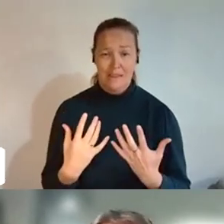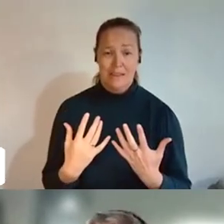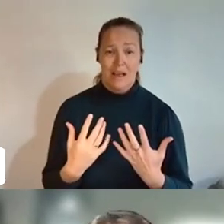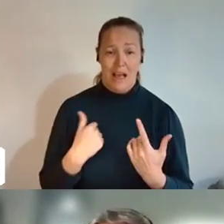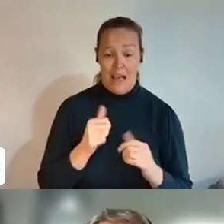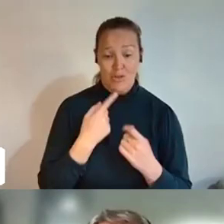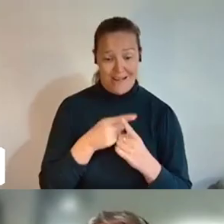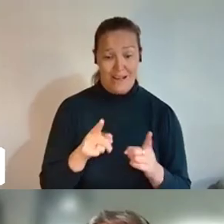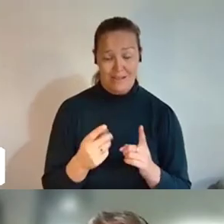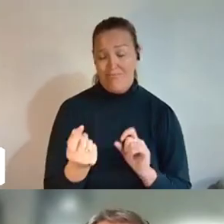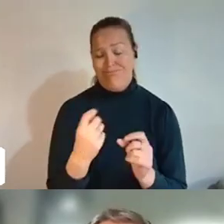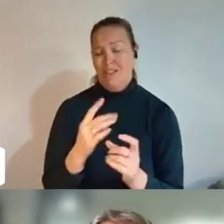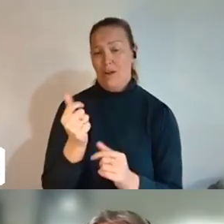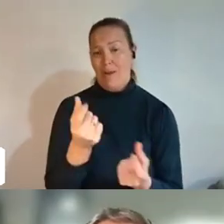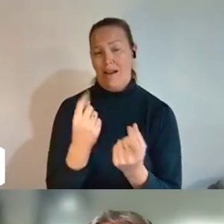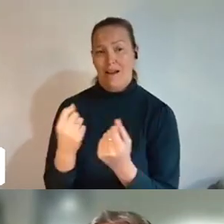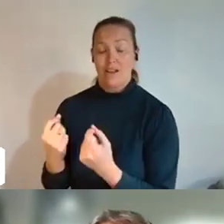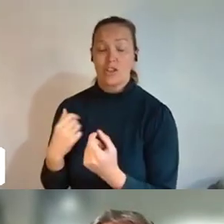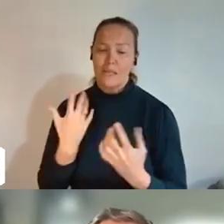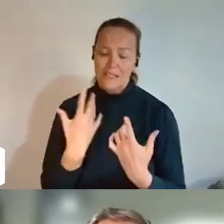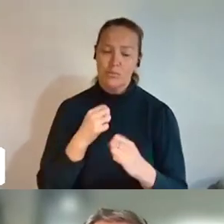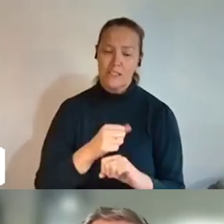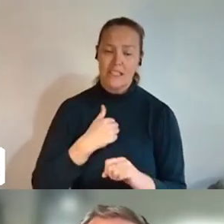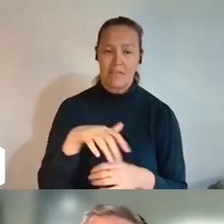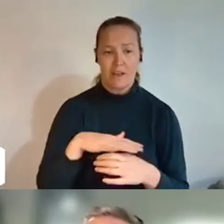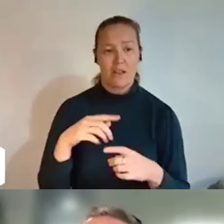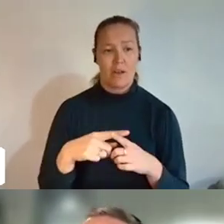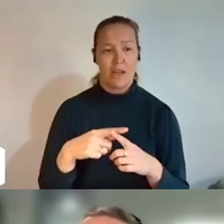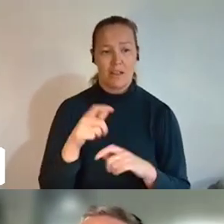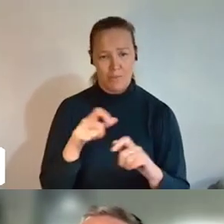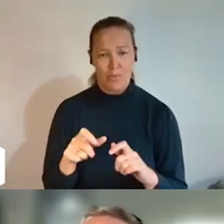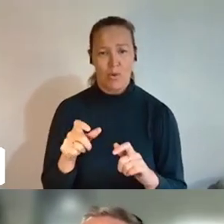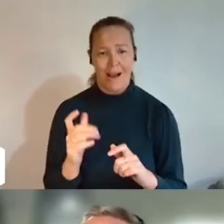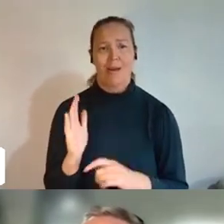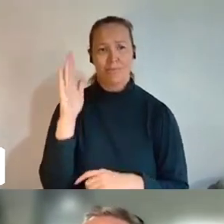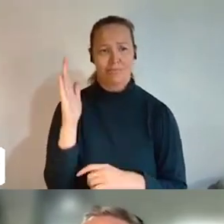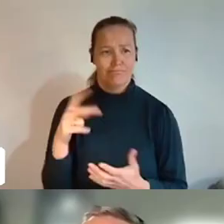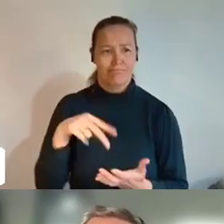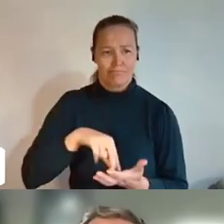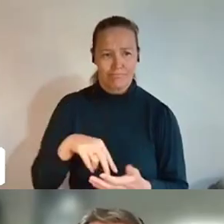need to protect our whānau and our people that are doing that. But what I would say is that I would